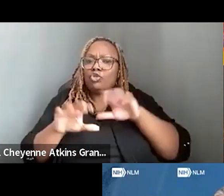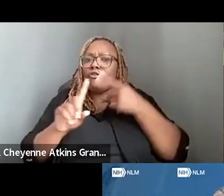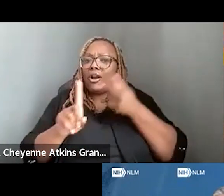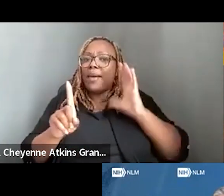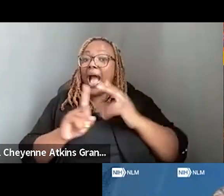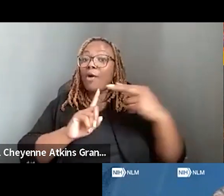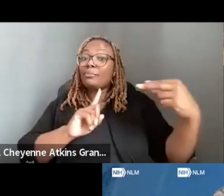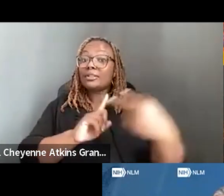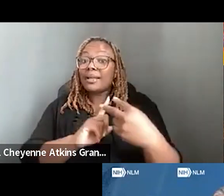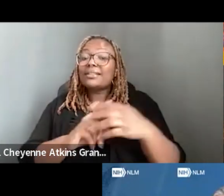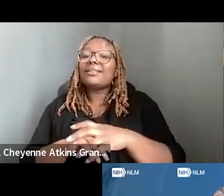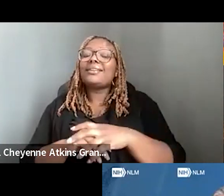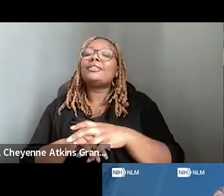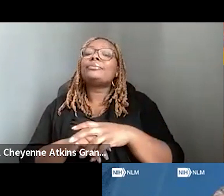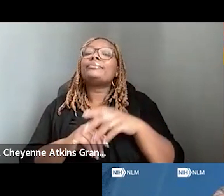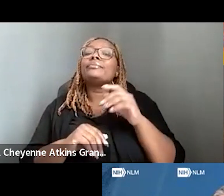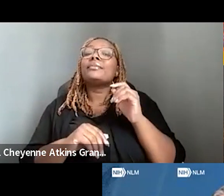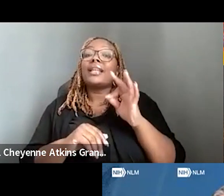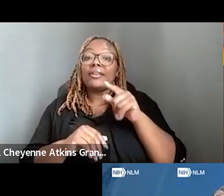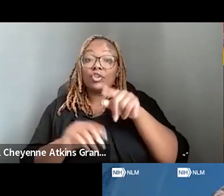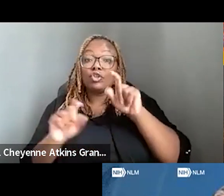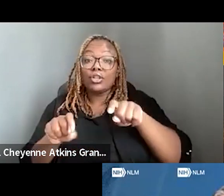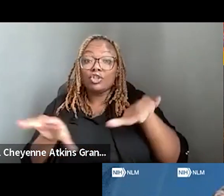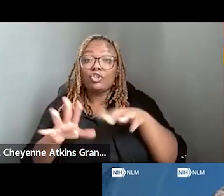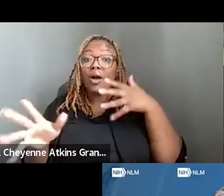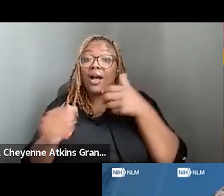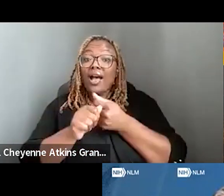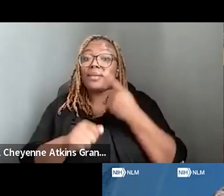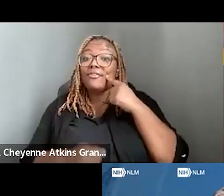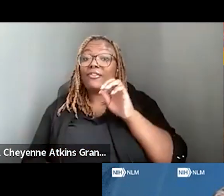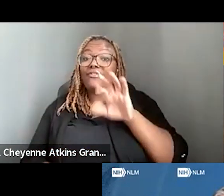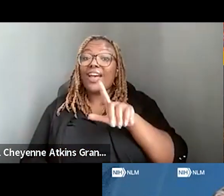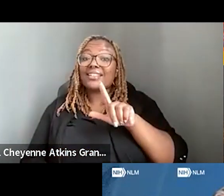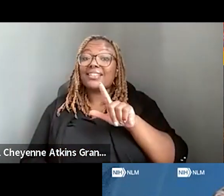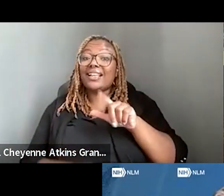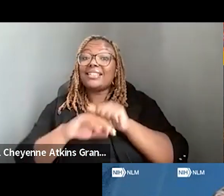If there is a need for you to do an update for a FastLane-submitted proposal,